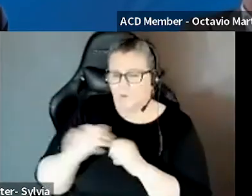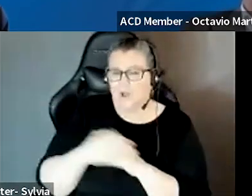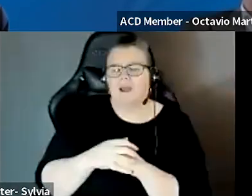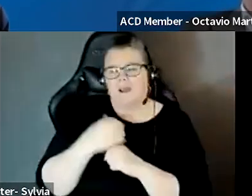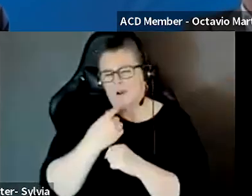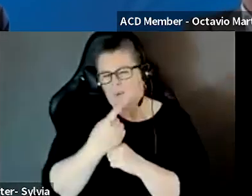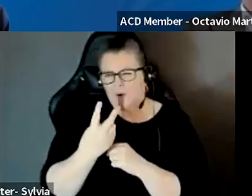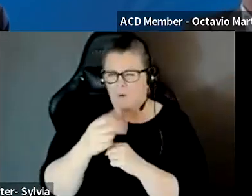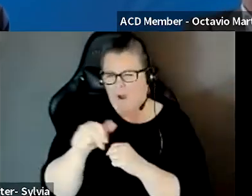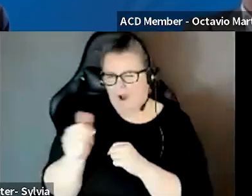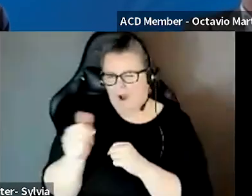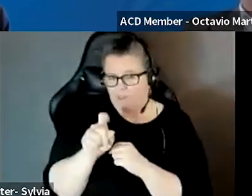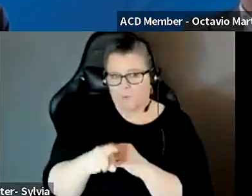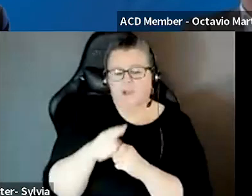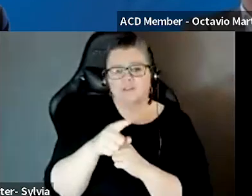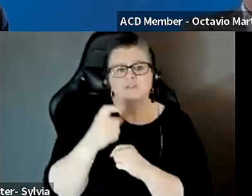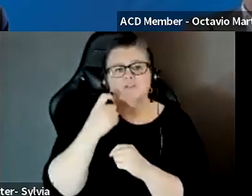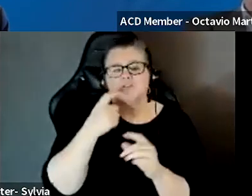you know, we're seeing an increase in the percentage